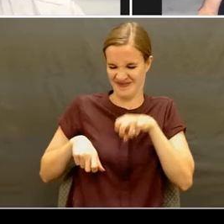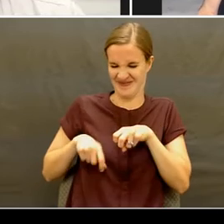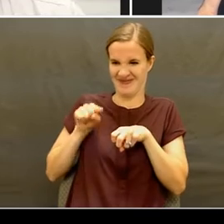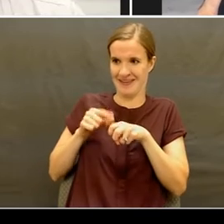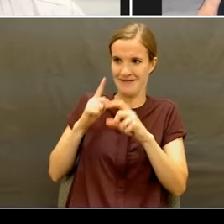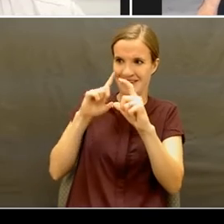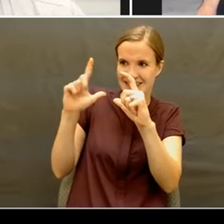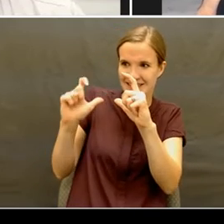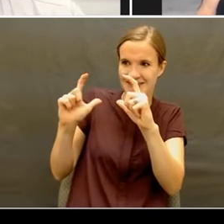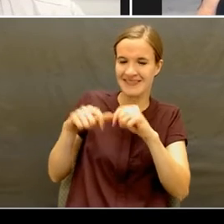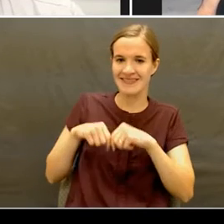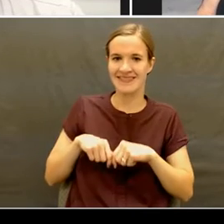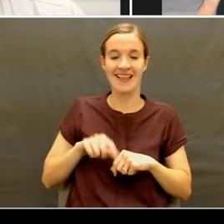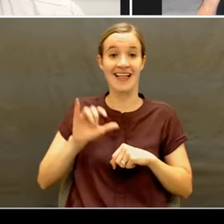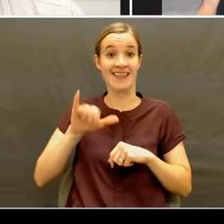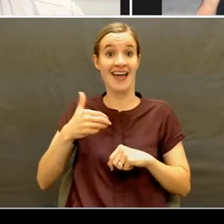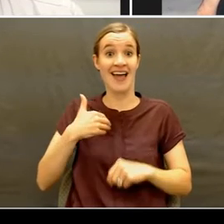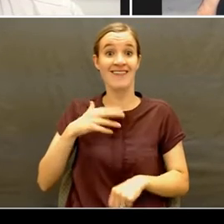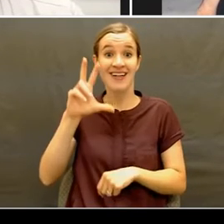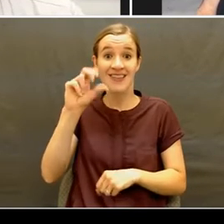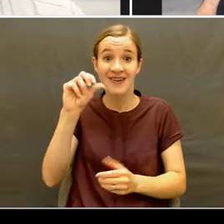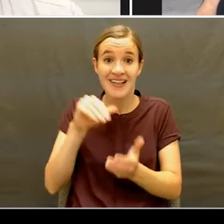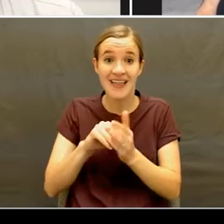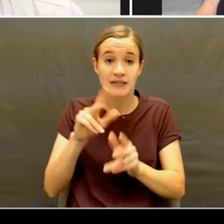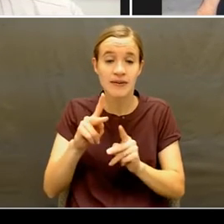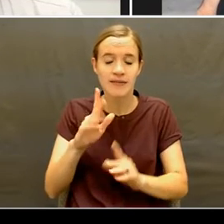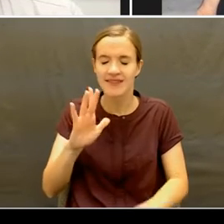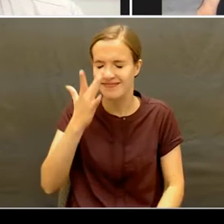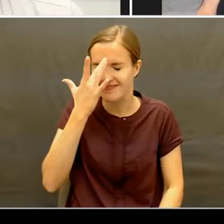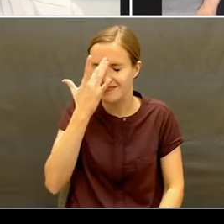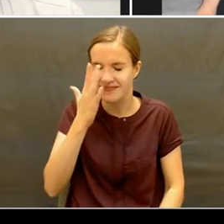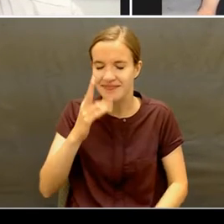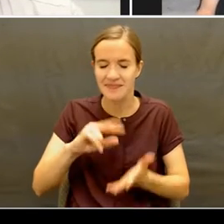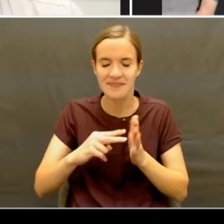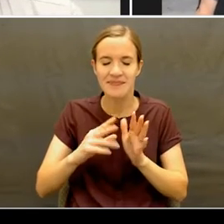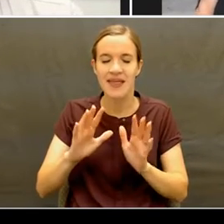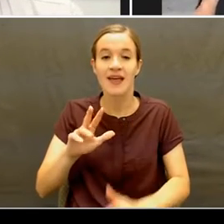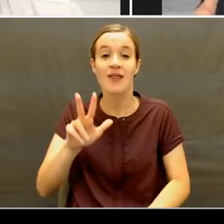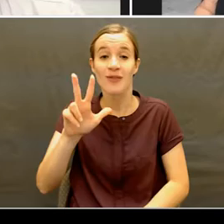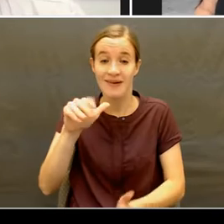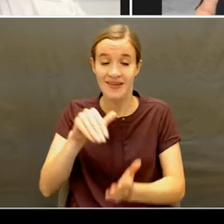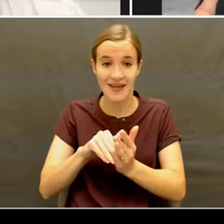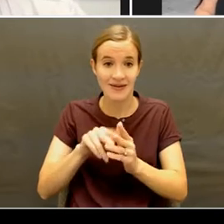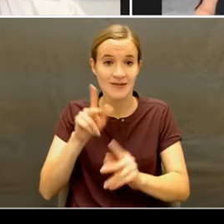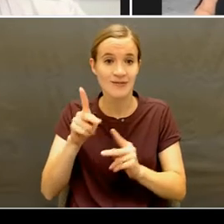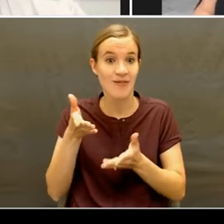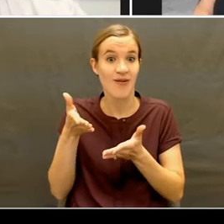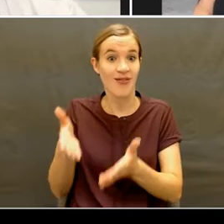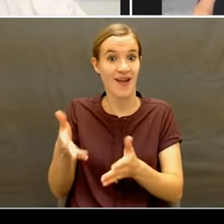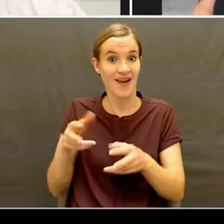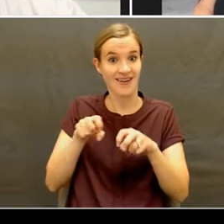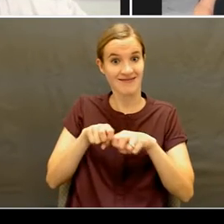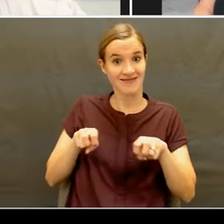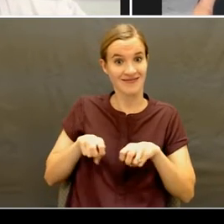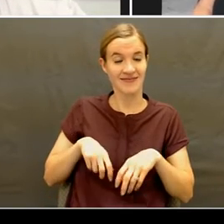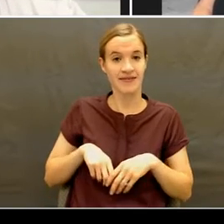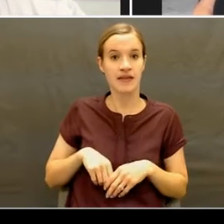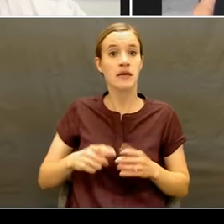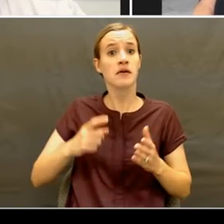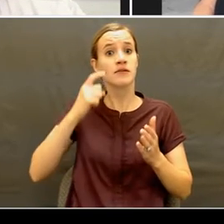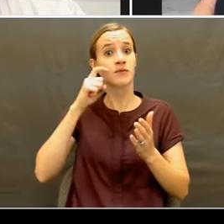of course on the on the left you had Evan Kemp, which is one of the unsung heroes of the ADA. He